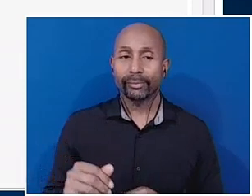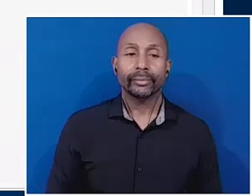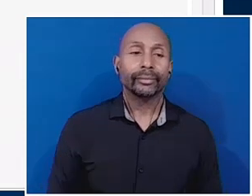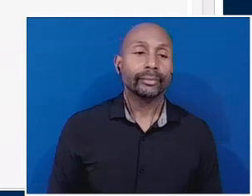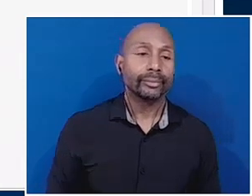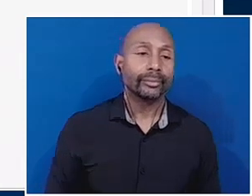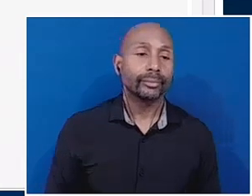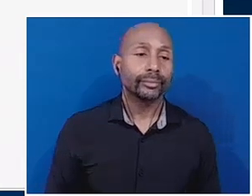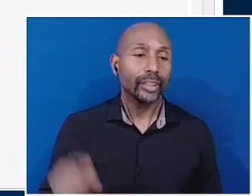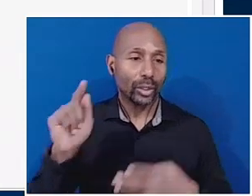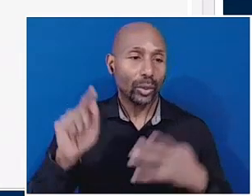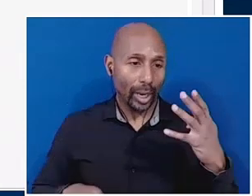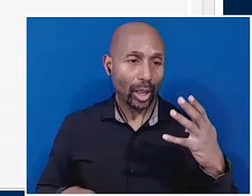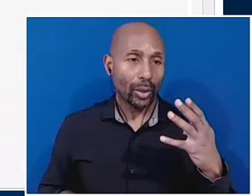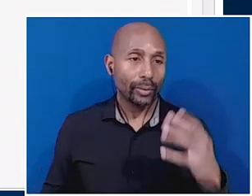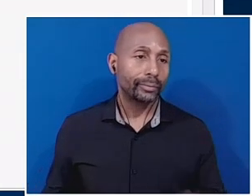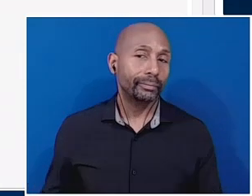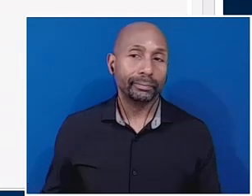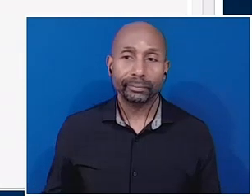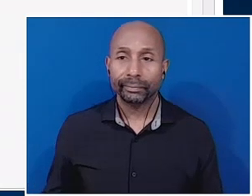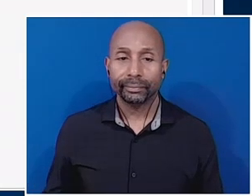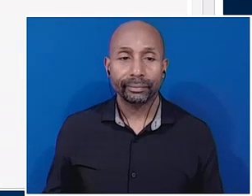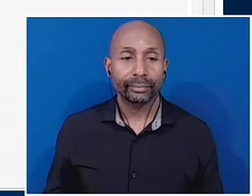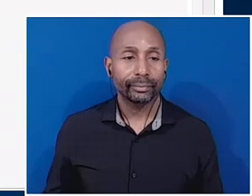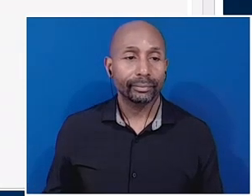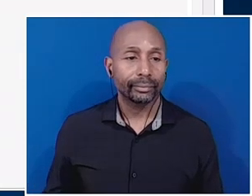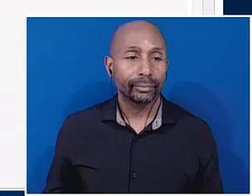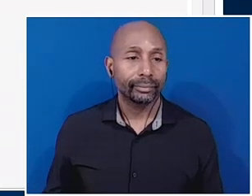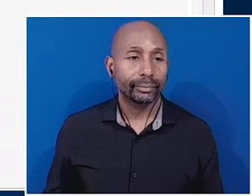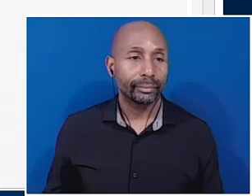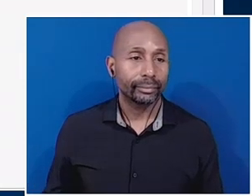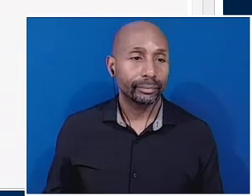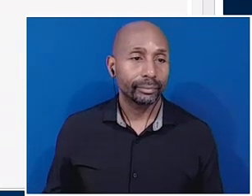(b). And basically what we're saying here